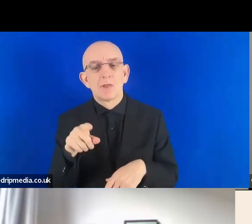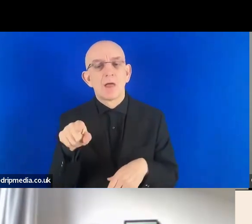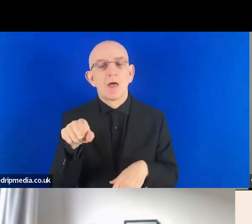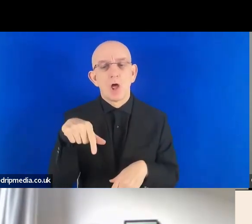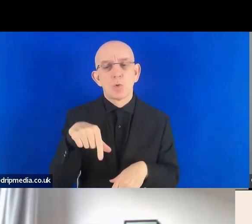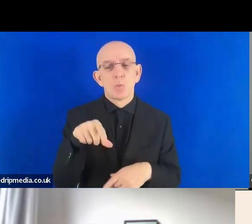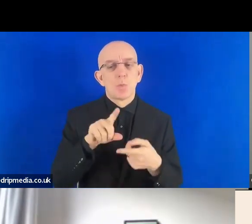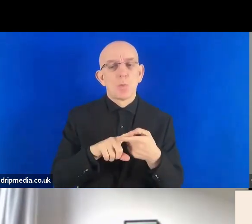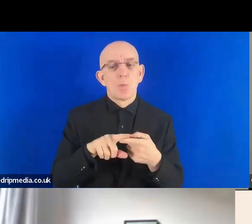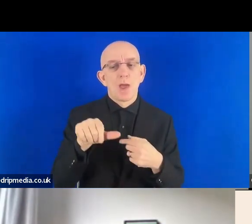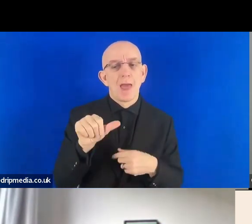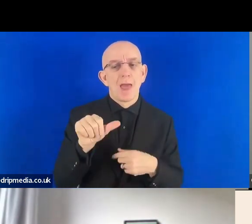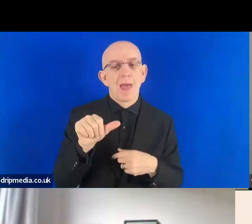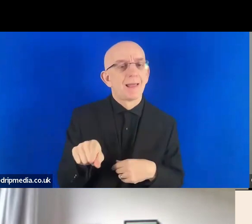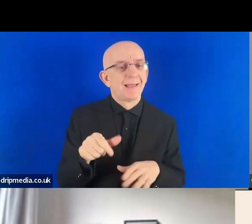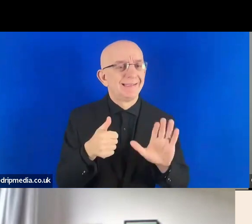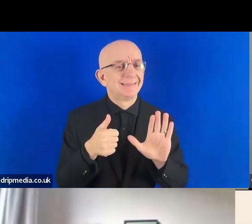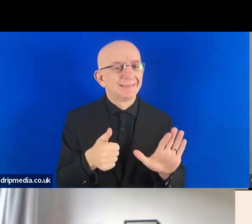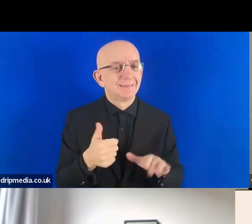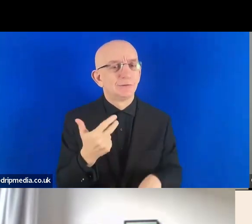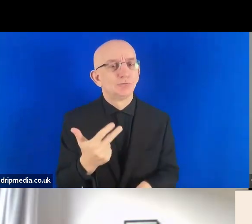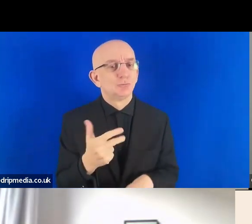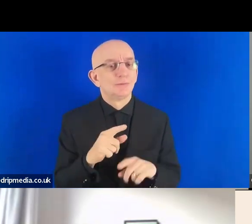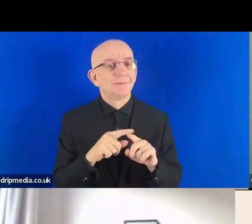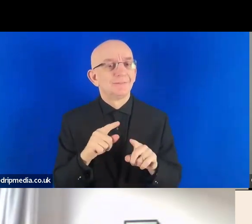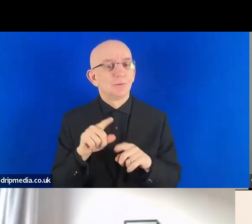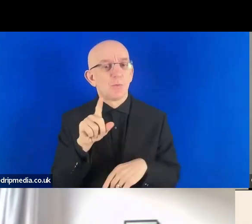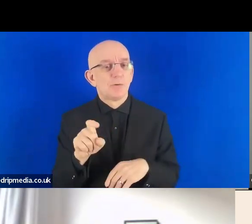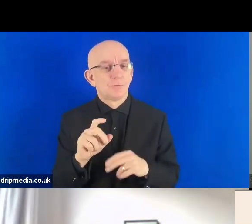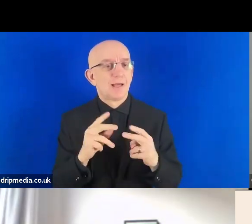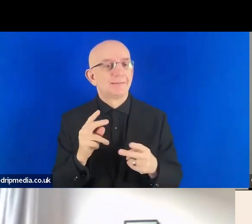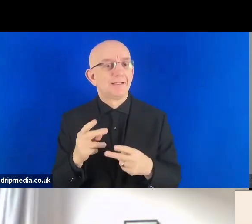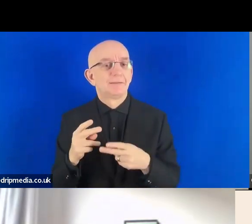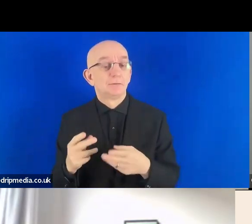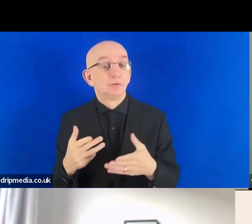answered yet, please check the section which says answered. And we still have our team.